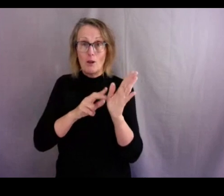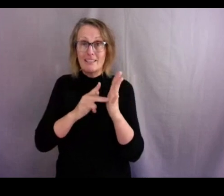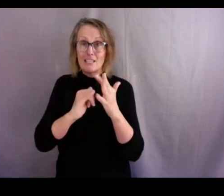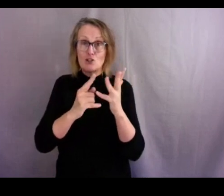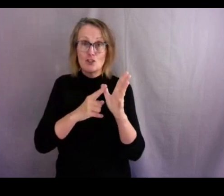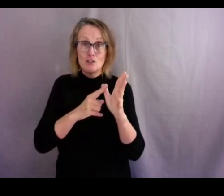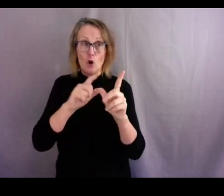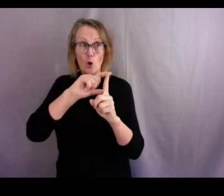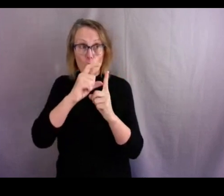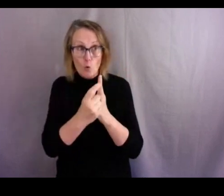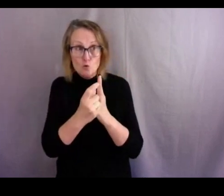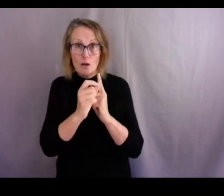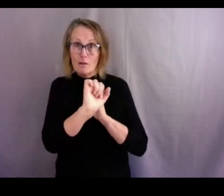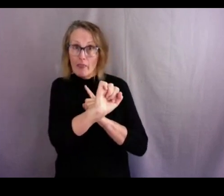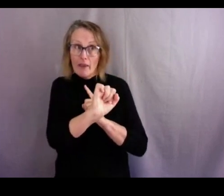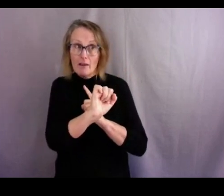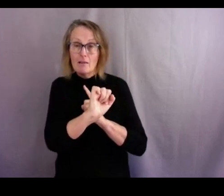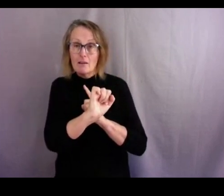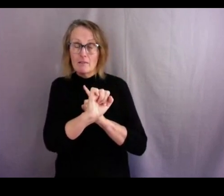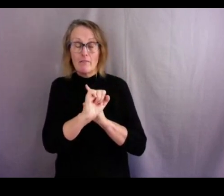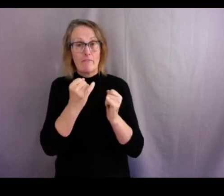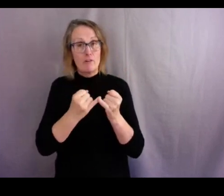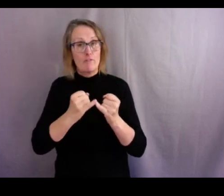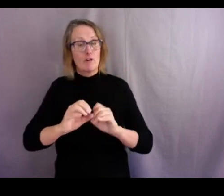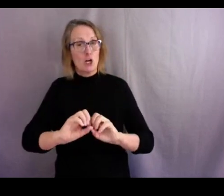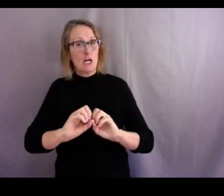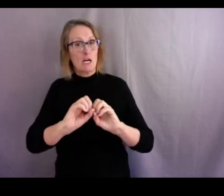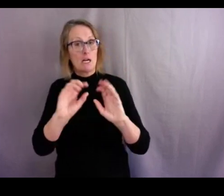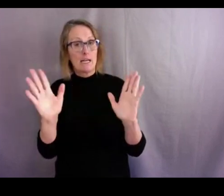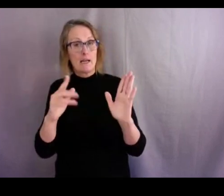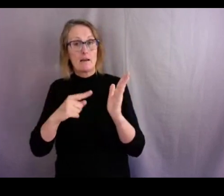it's absolutely clear that textiles, fabric, dress